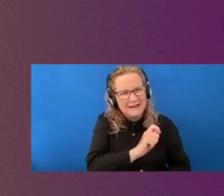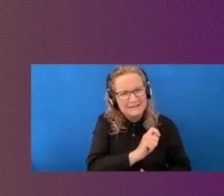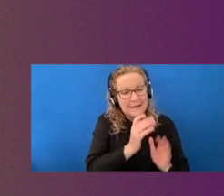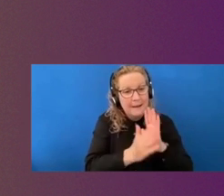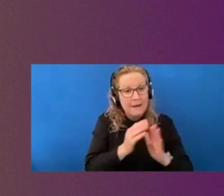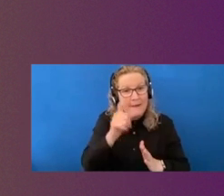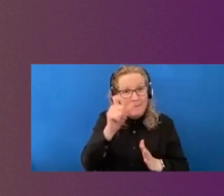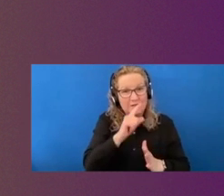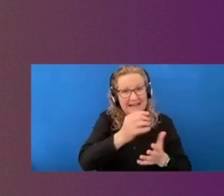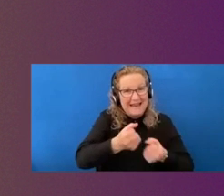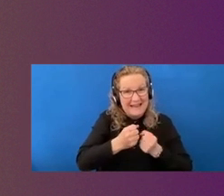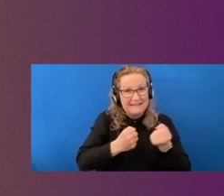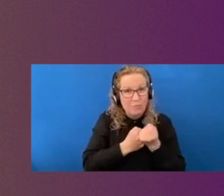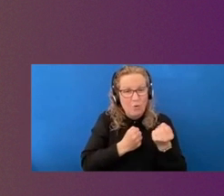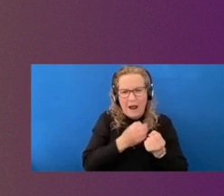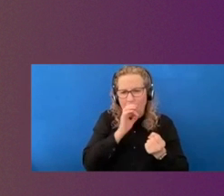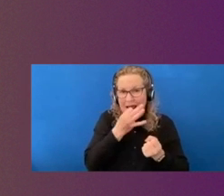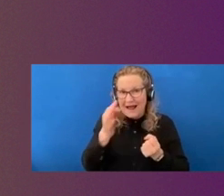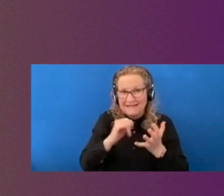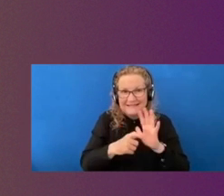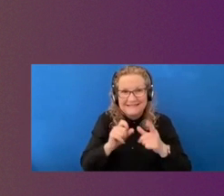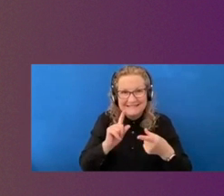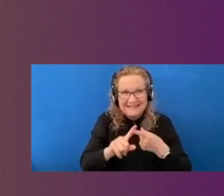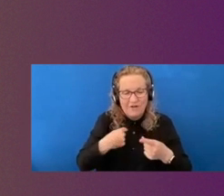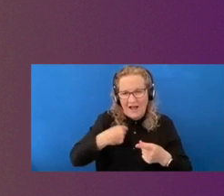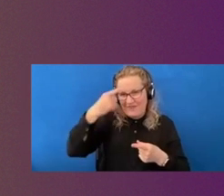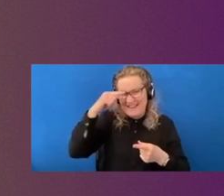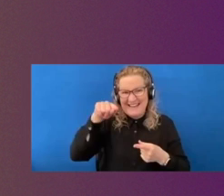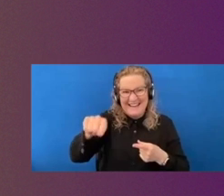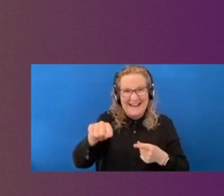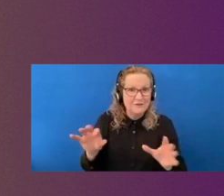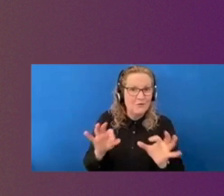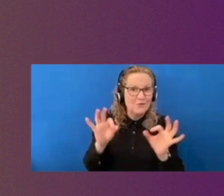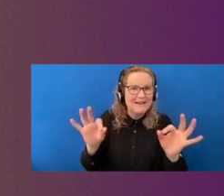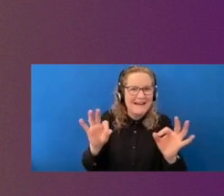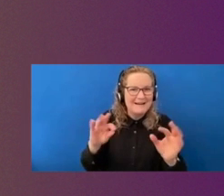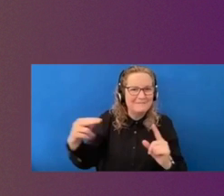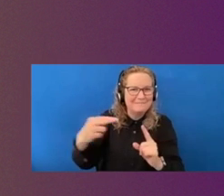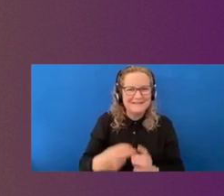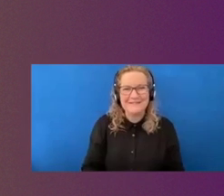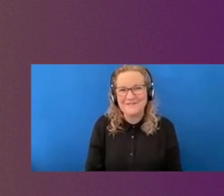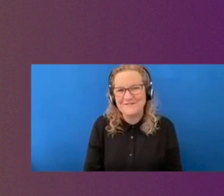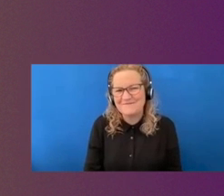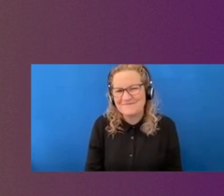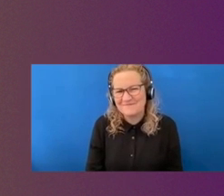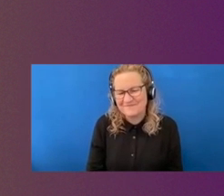over to Steve because I think he has a pretty unique perspective on that just now yeah sure